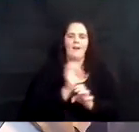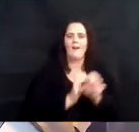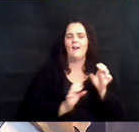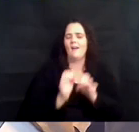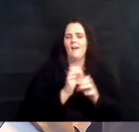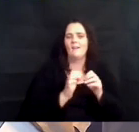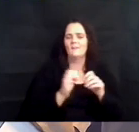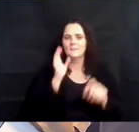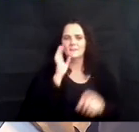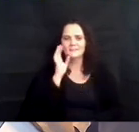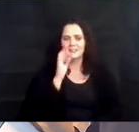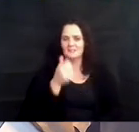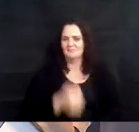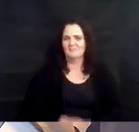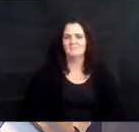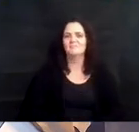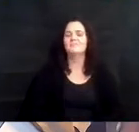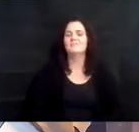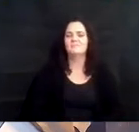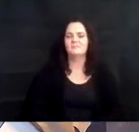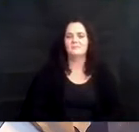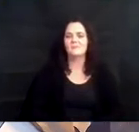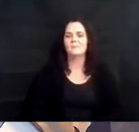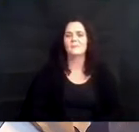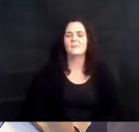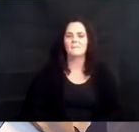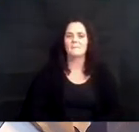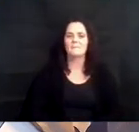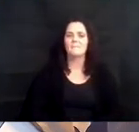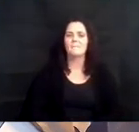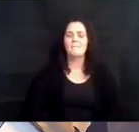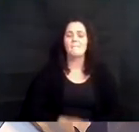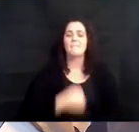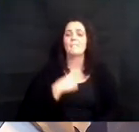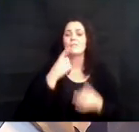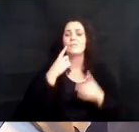And let's move on to doing our very first drawing, just as an example, our